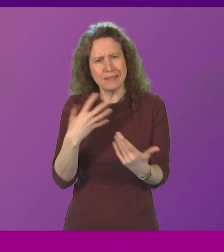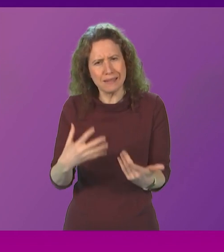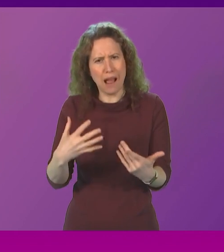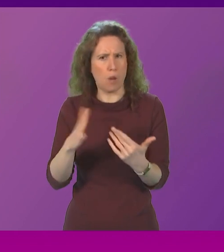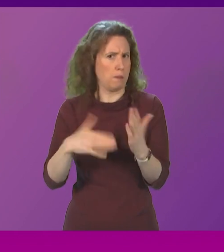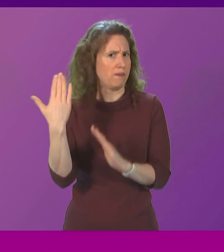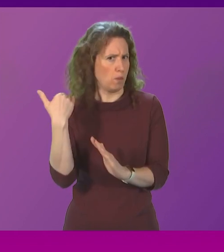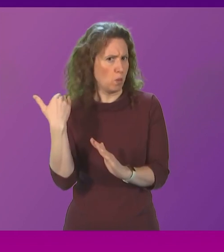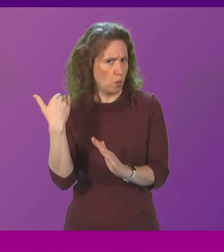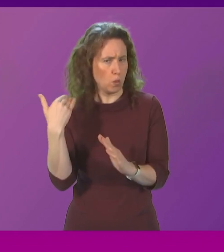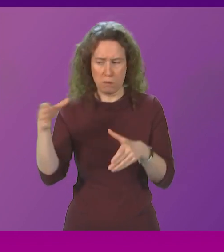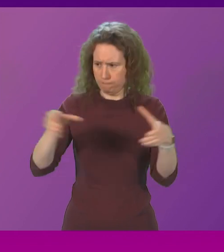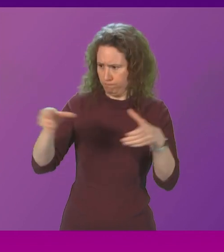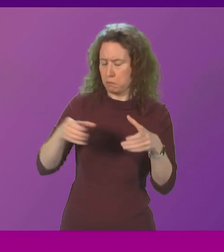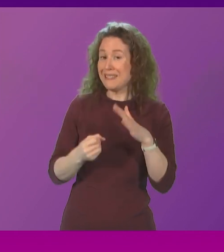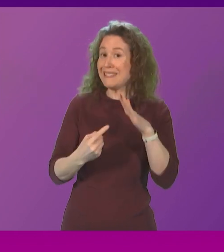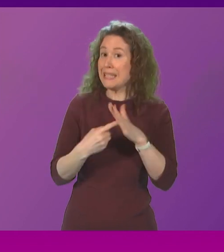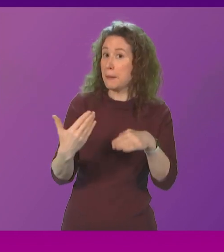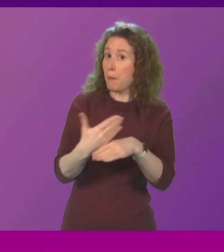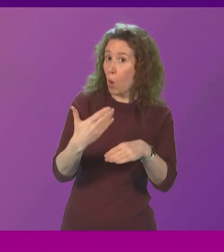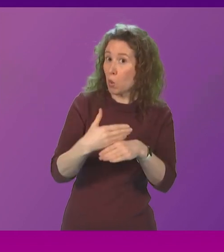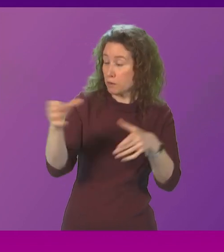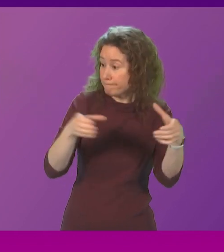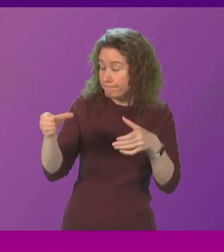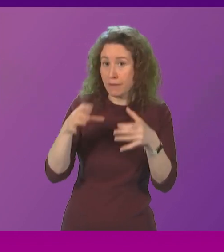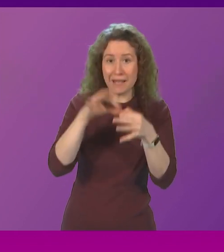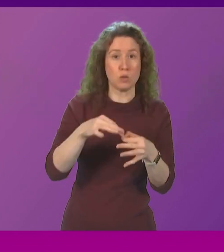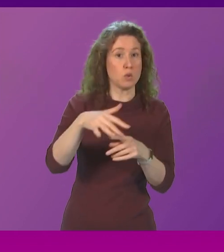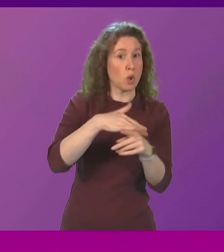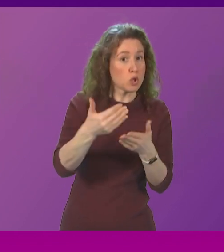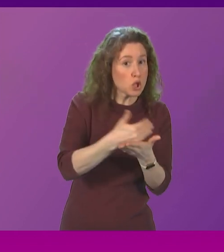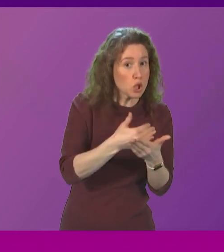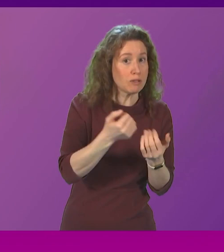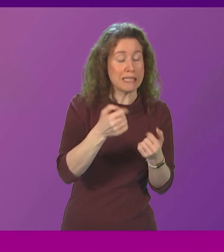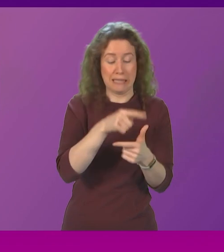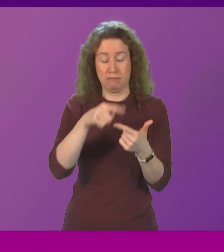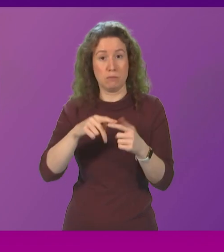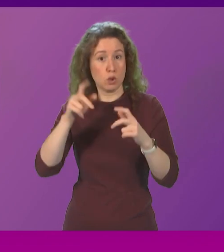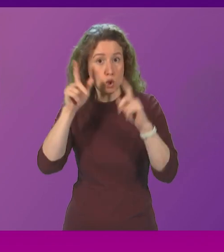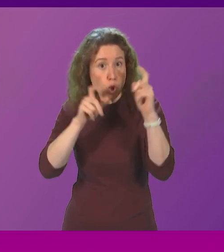However, key ministerial posts relating to social security and tourism were abolished